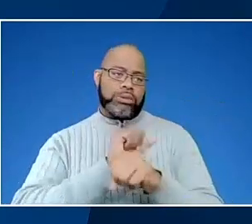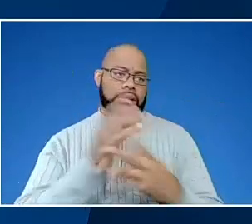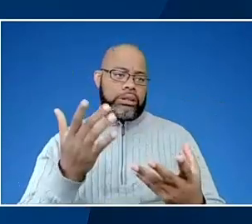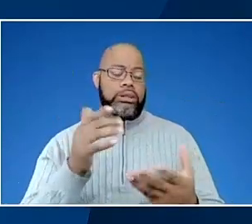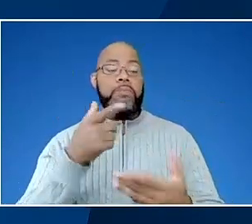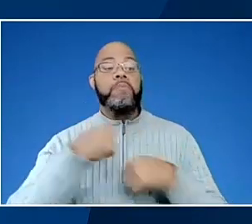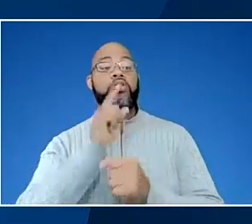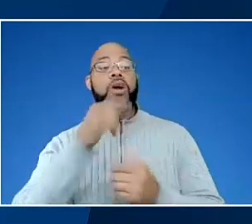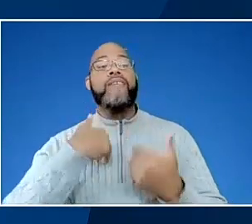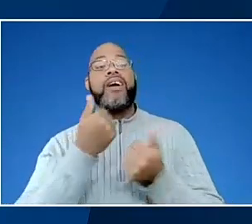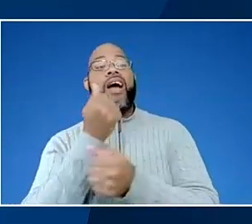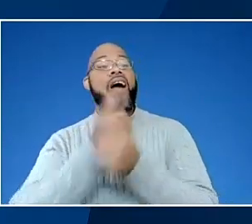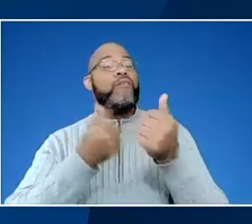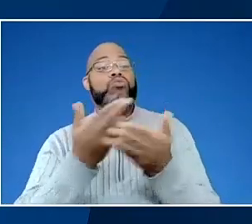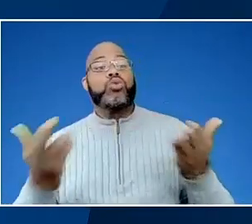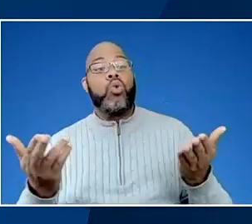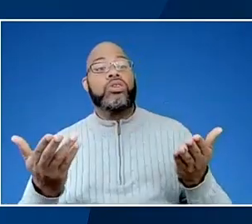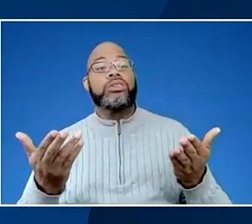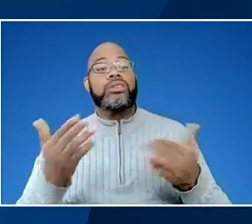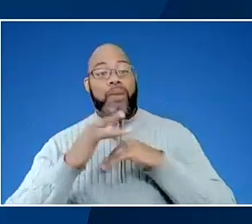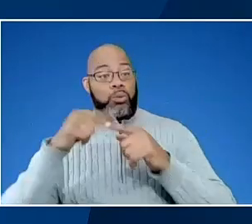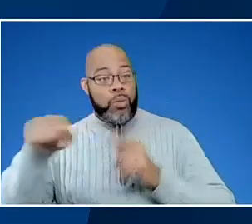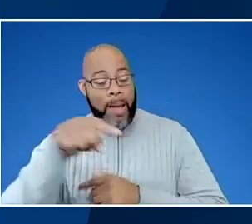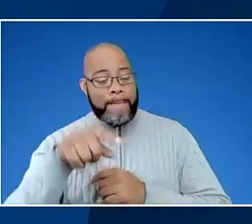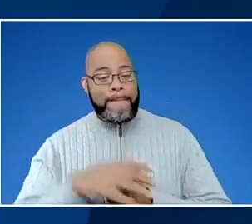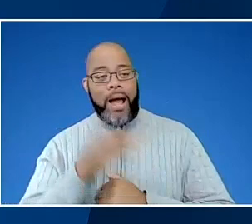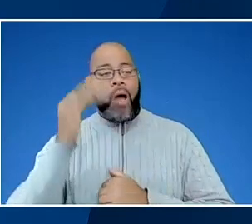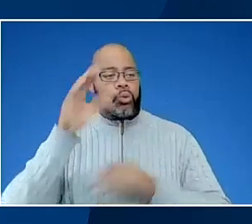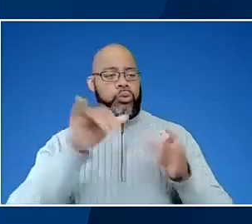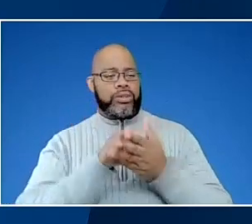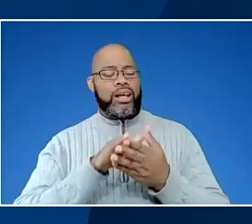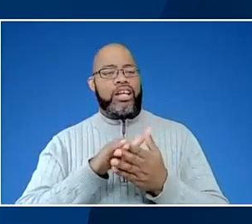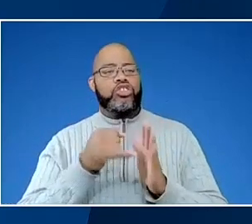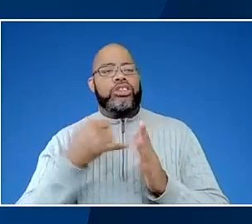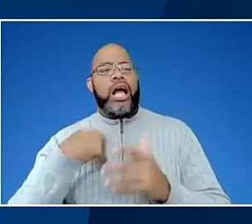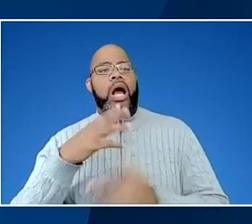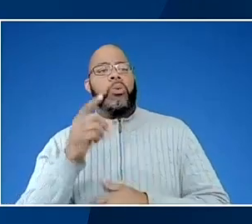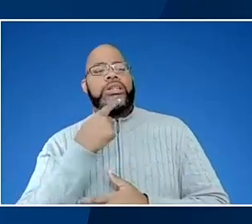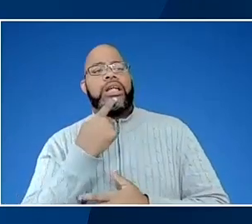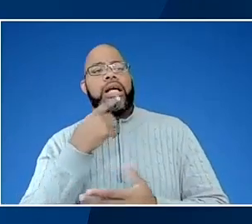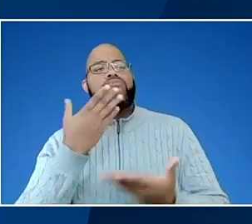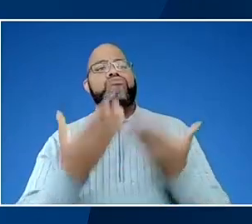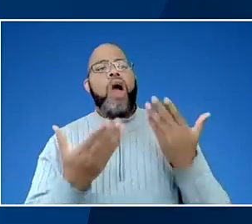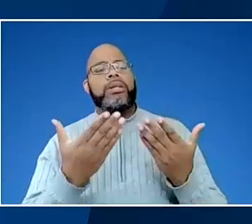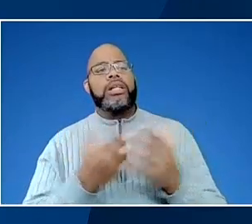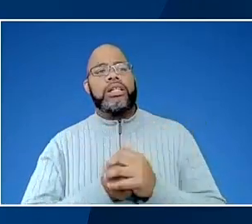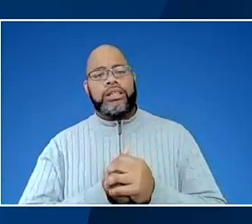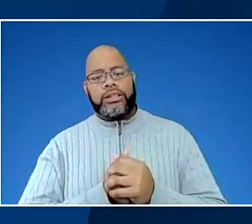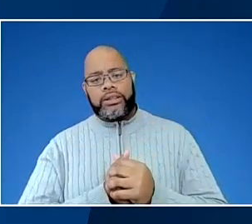resource available to them. And we'll do that. It's just I would say probably that we just want to make sure